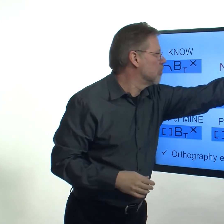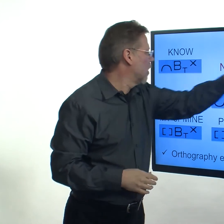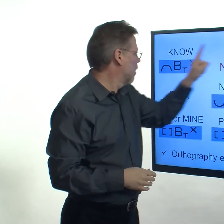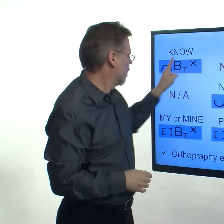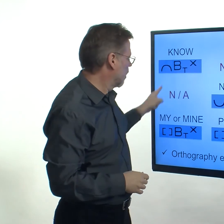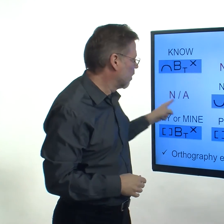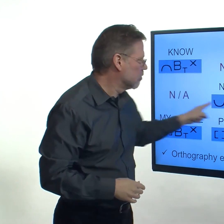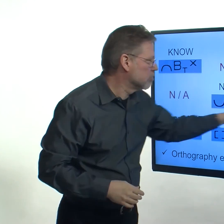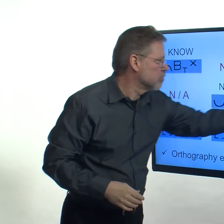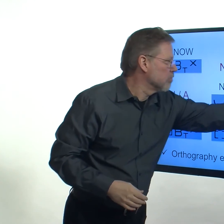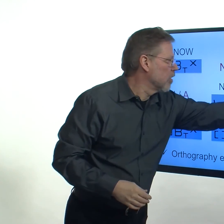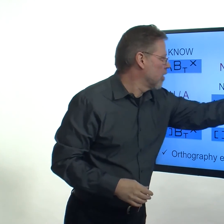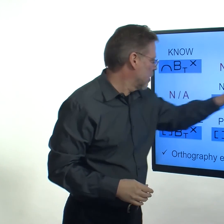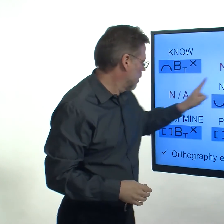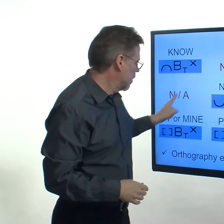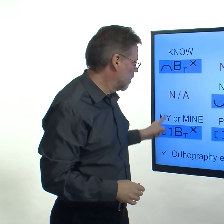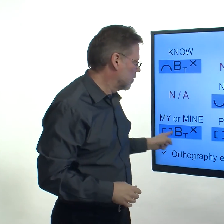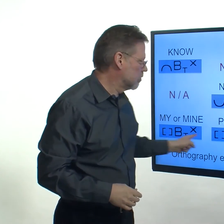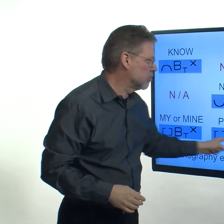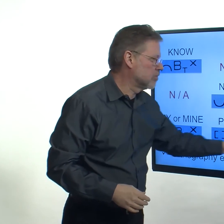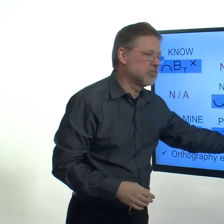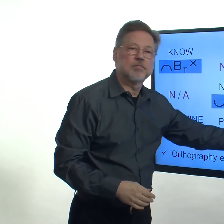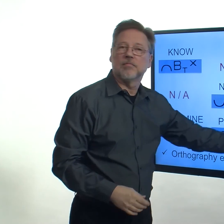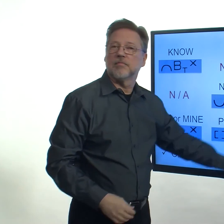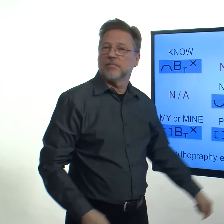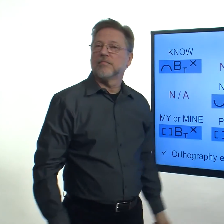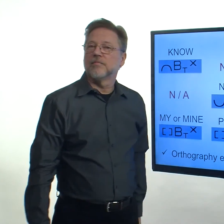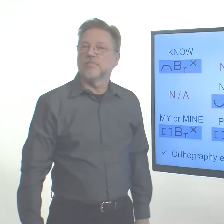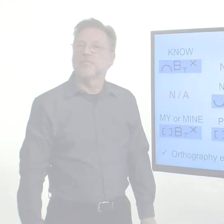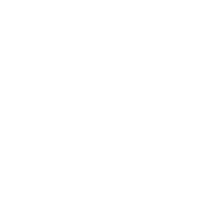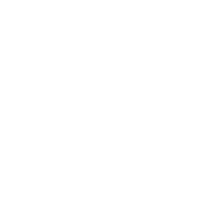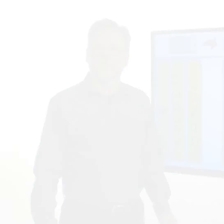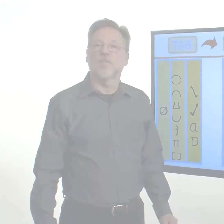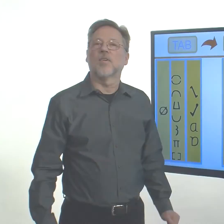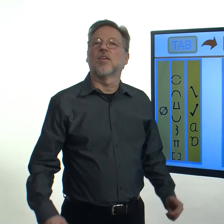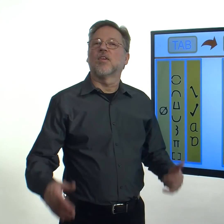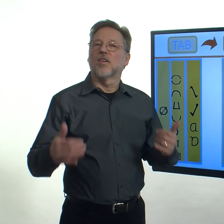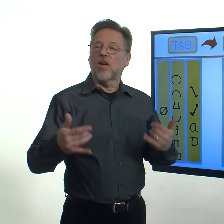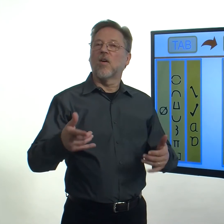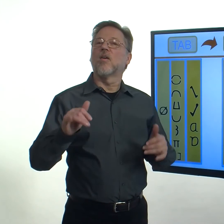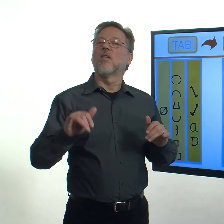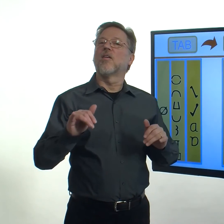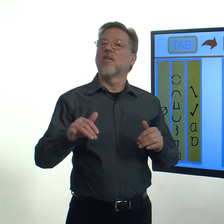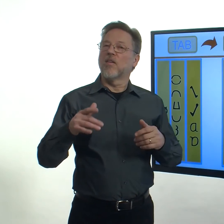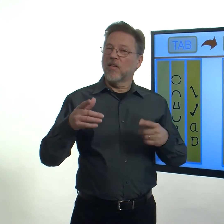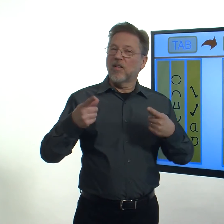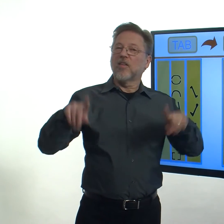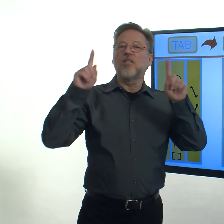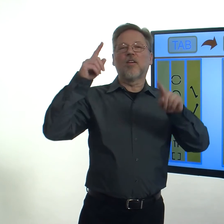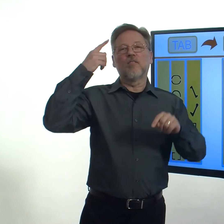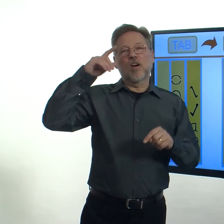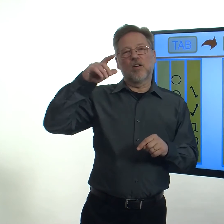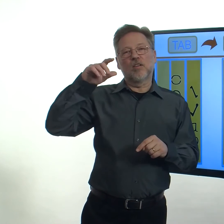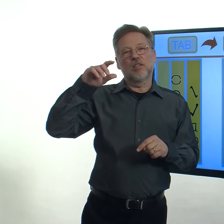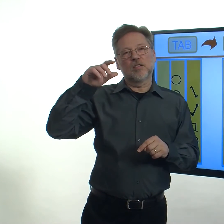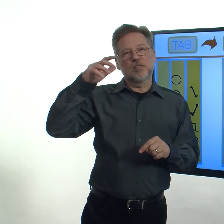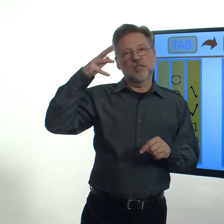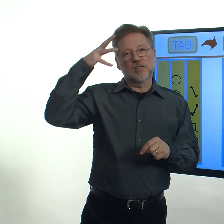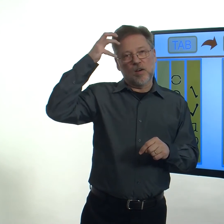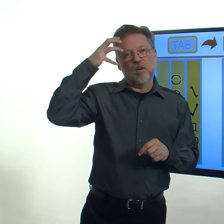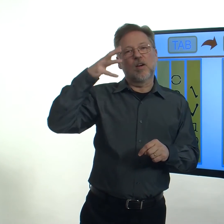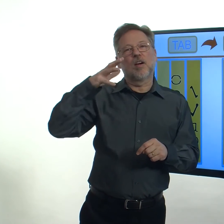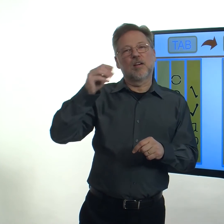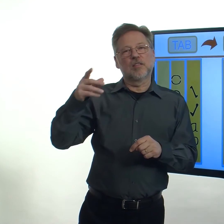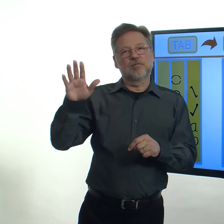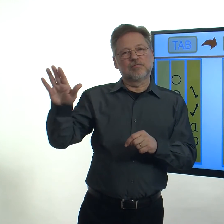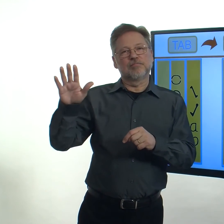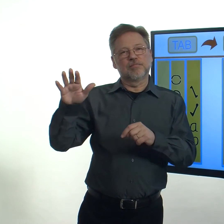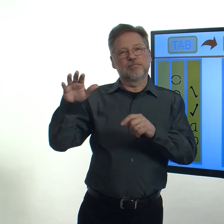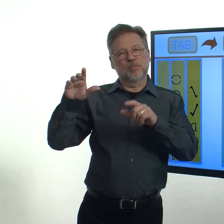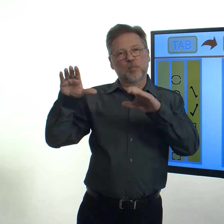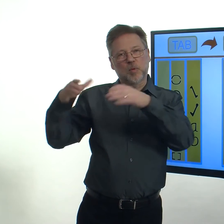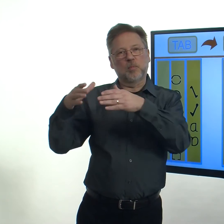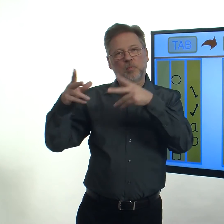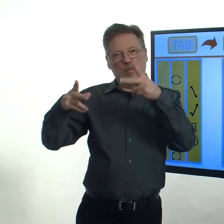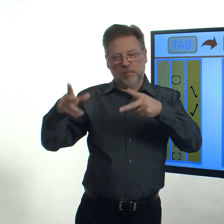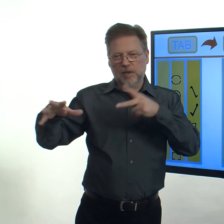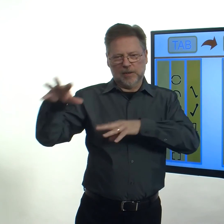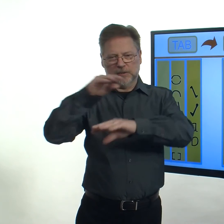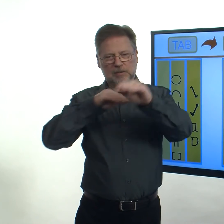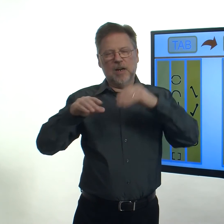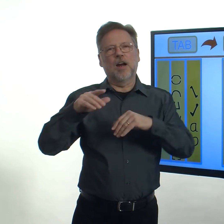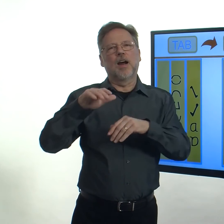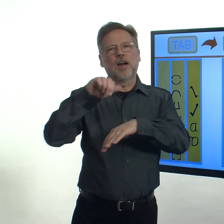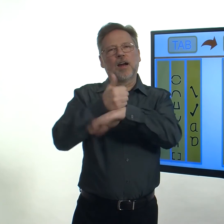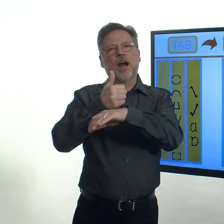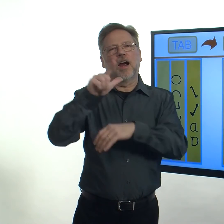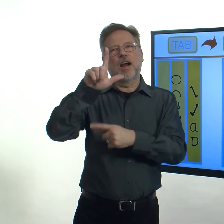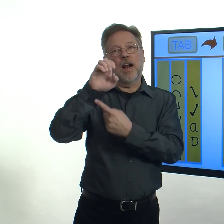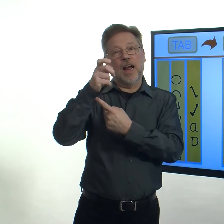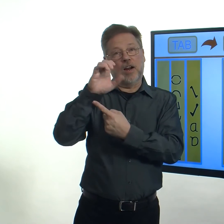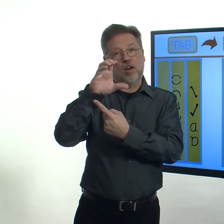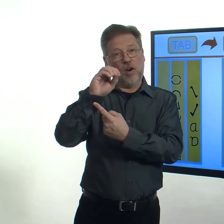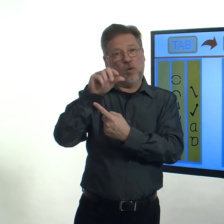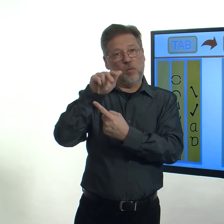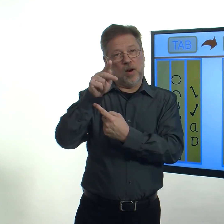you’d go in this order. Now, in order for Stokoe and his colleagues to conduct lexicography,